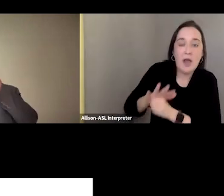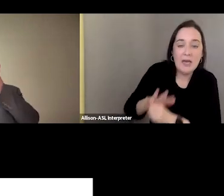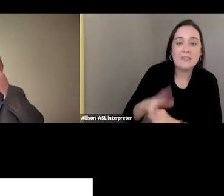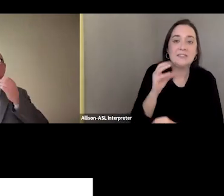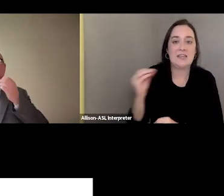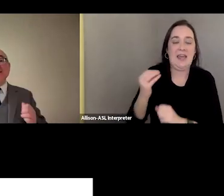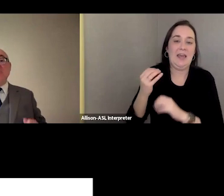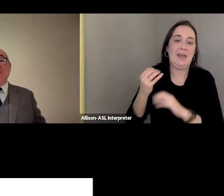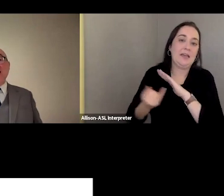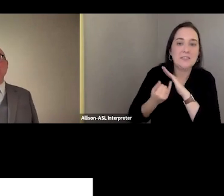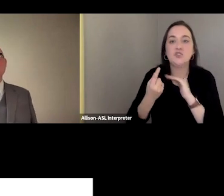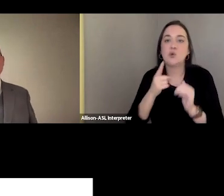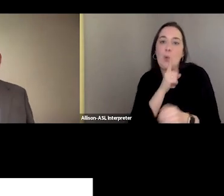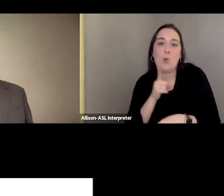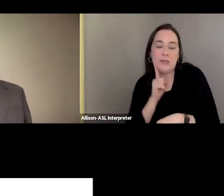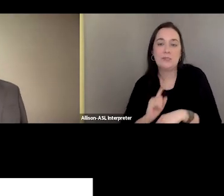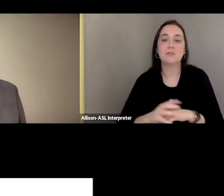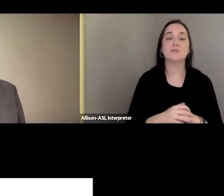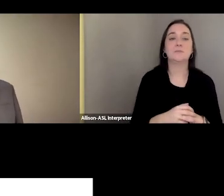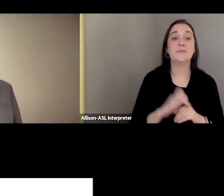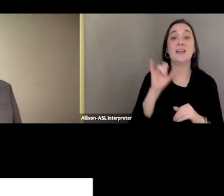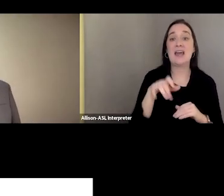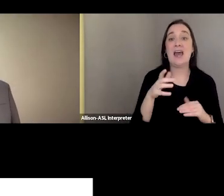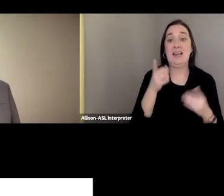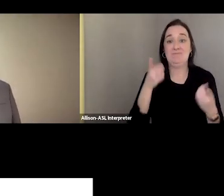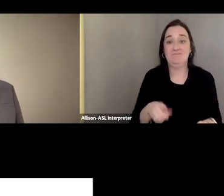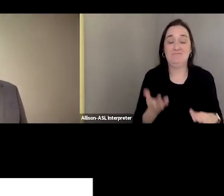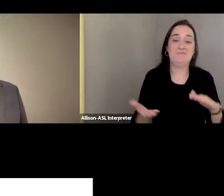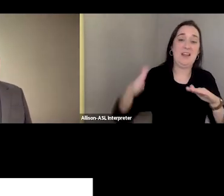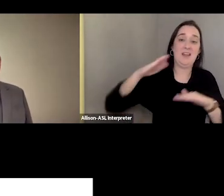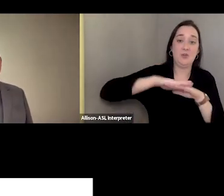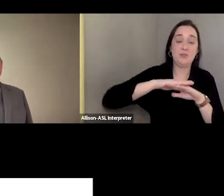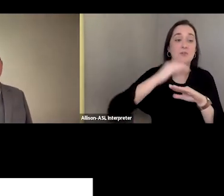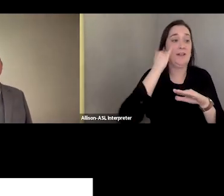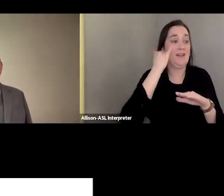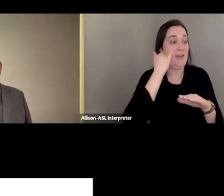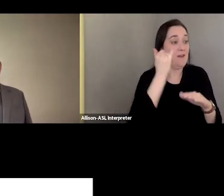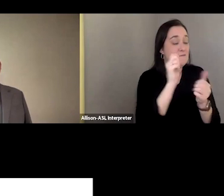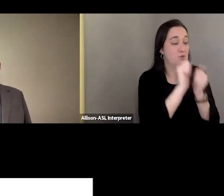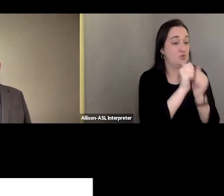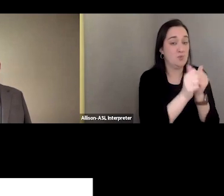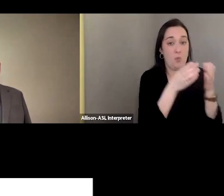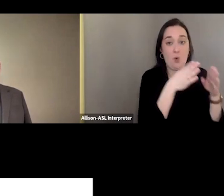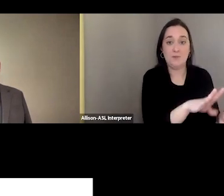All of those things were actually increased among individuals when they sports bed and were more increased on days